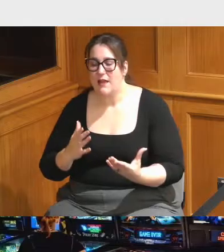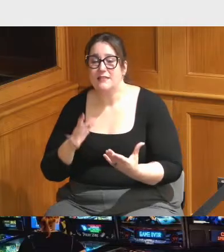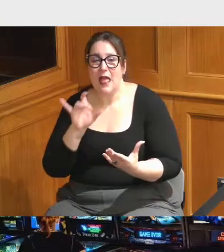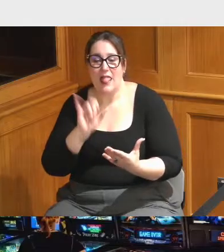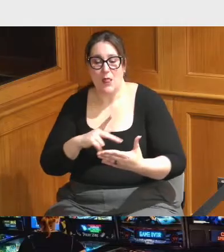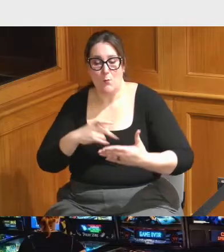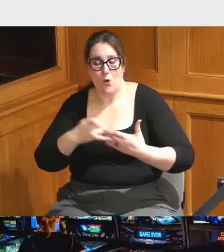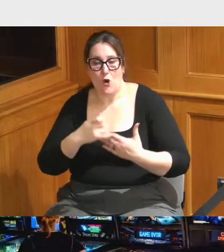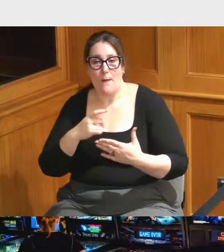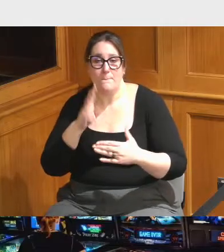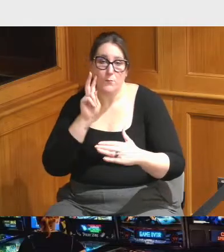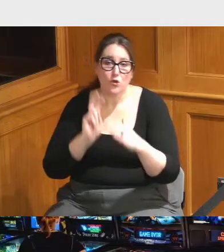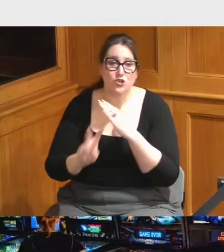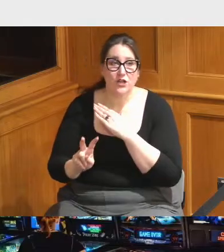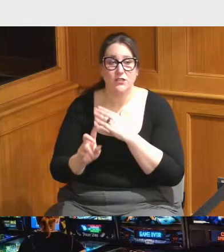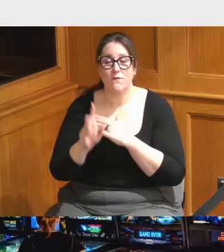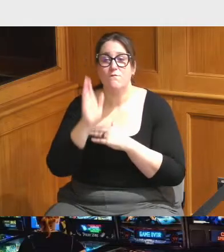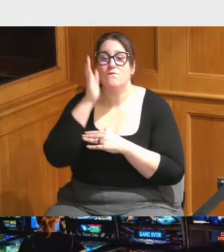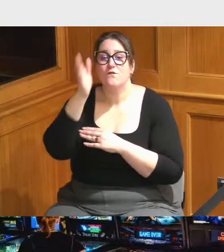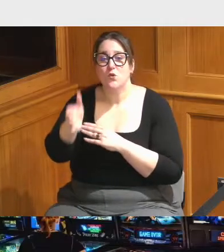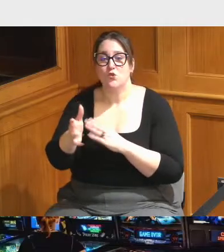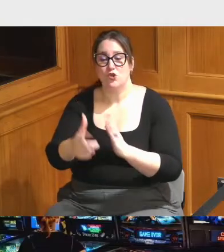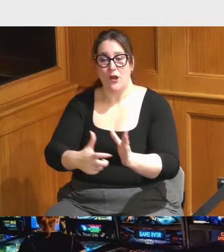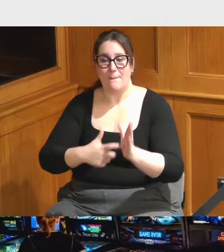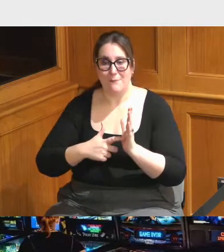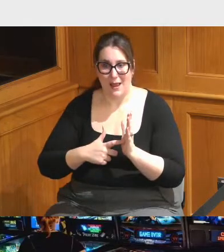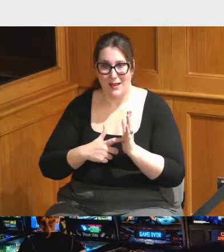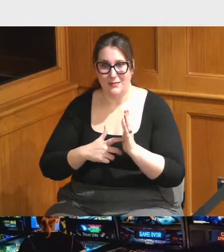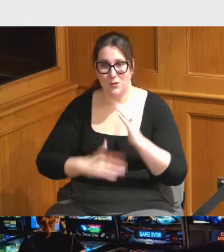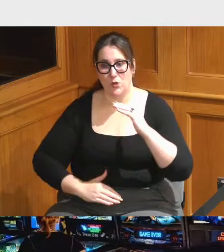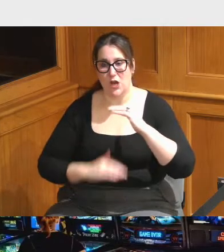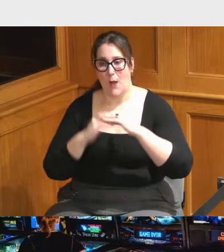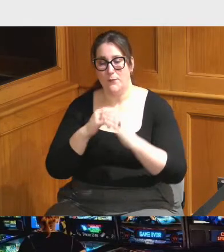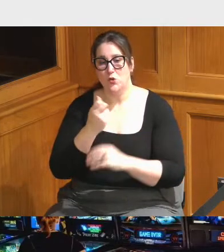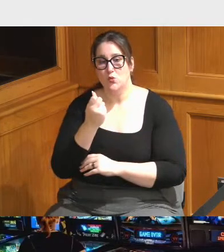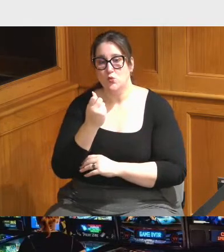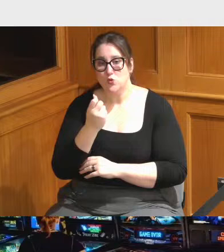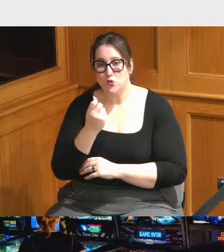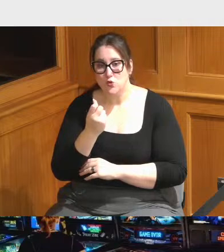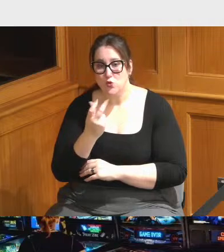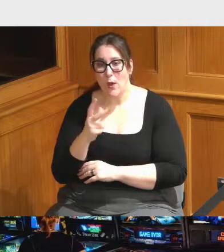projection of future demand, which is really up to 1,200 units of multifamily residential,